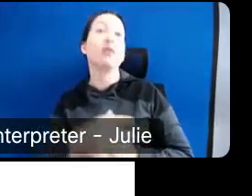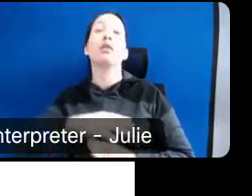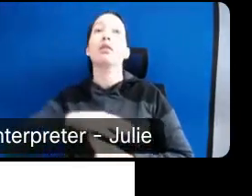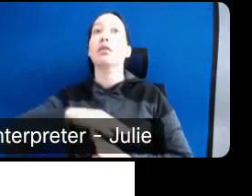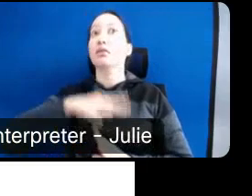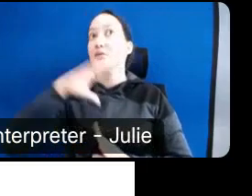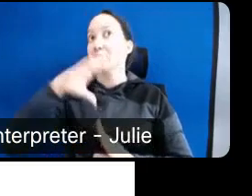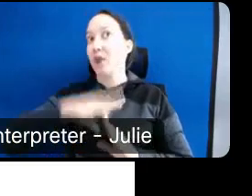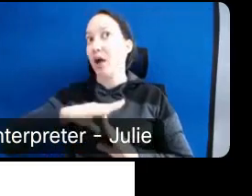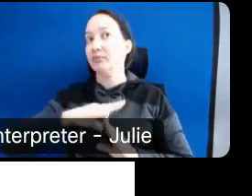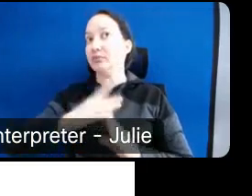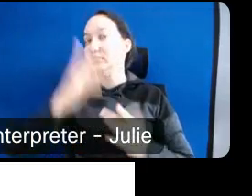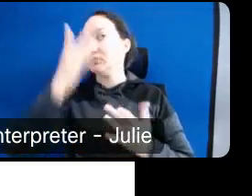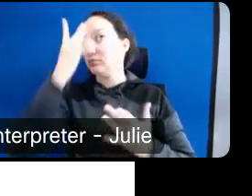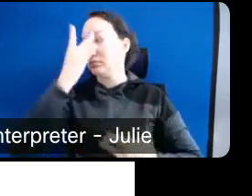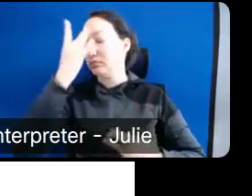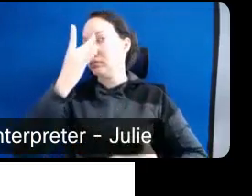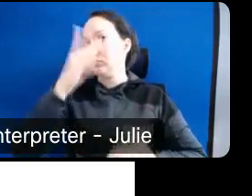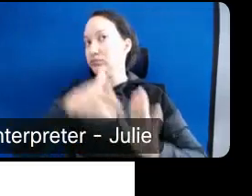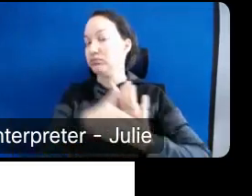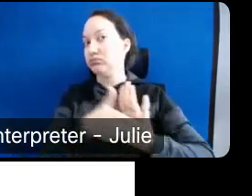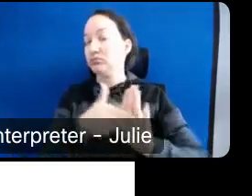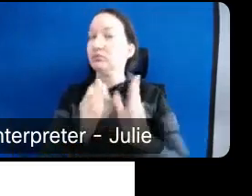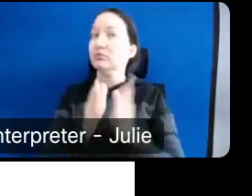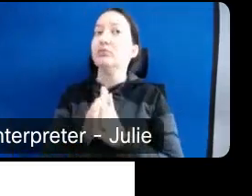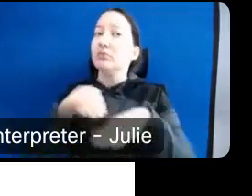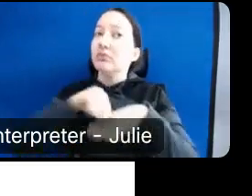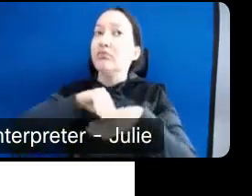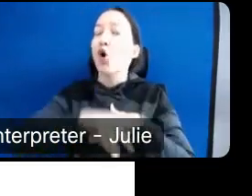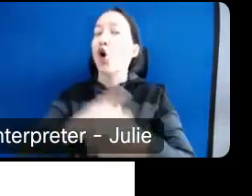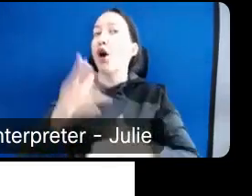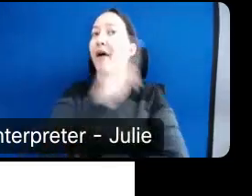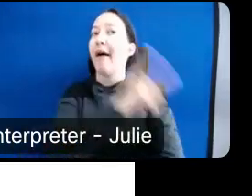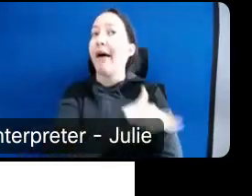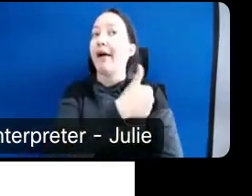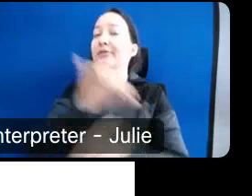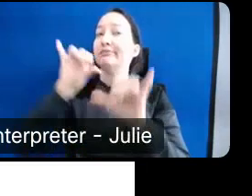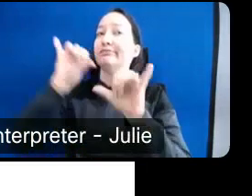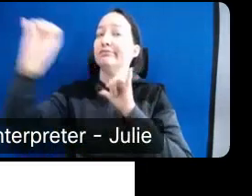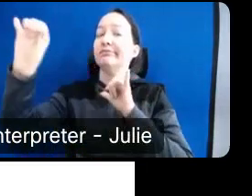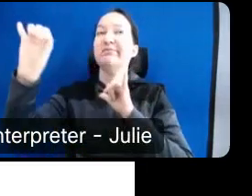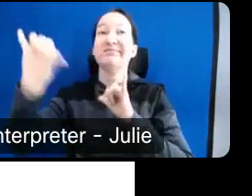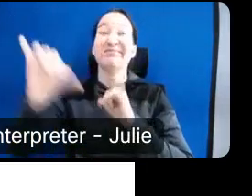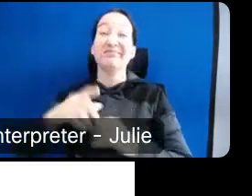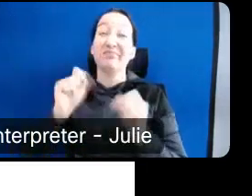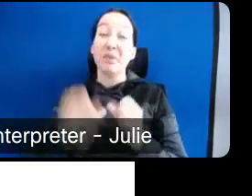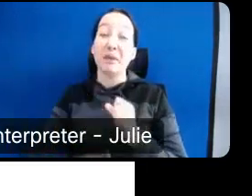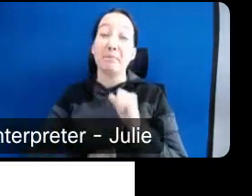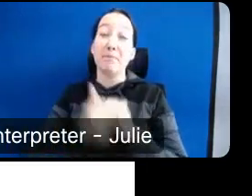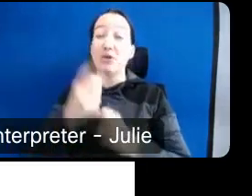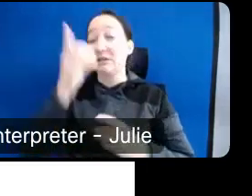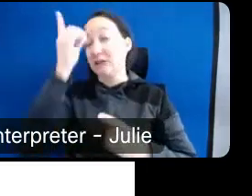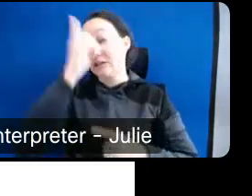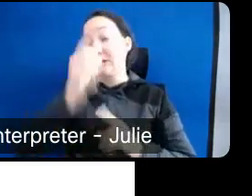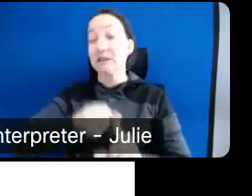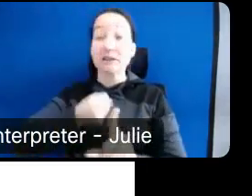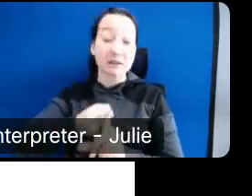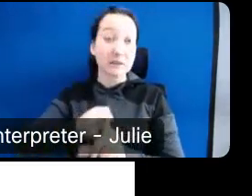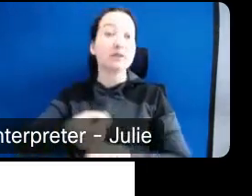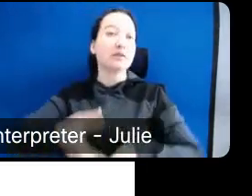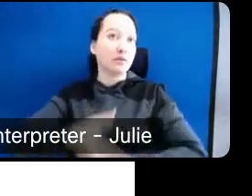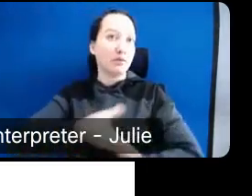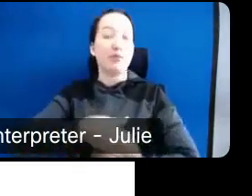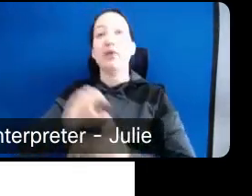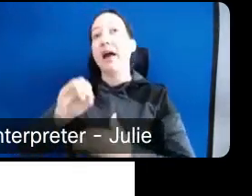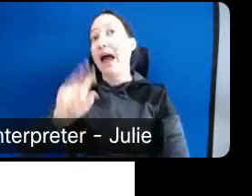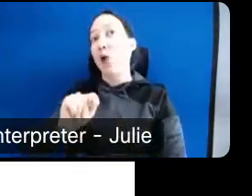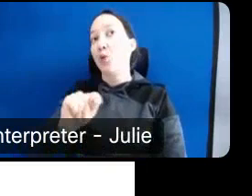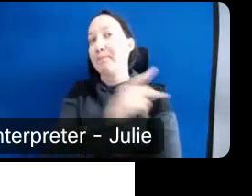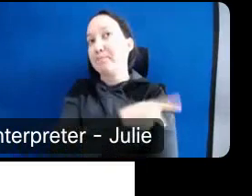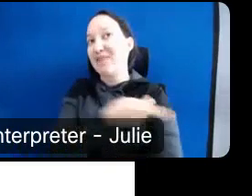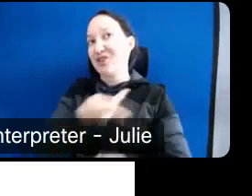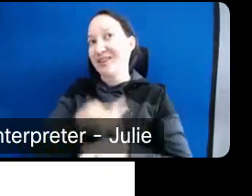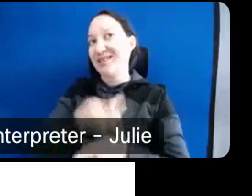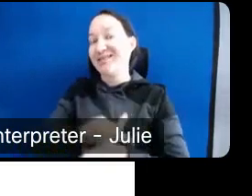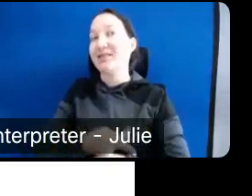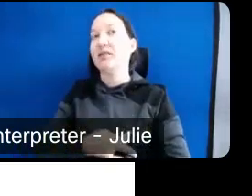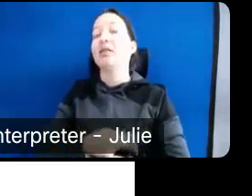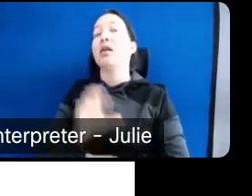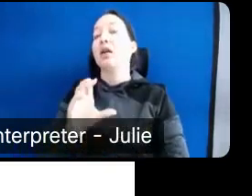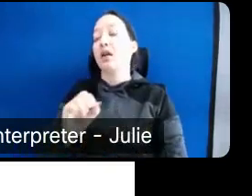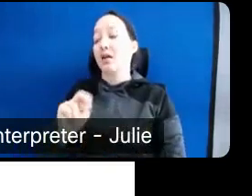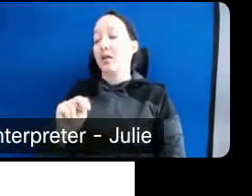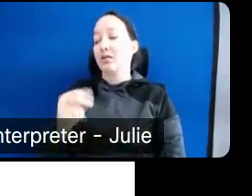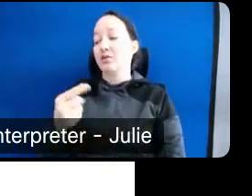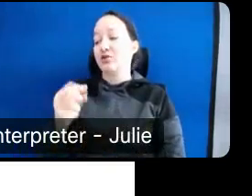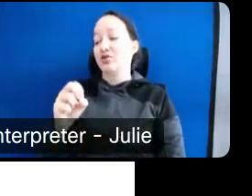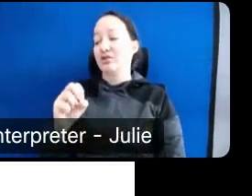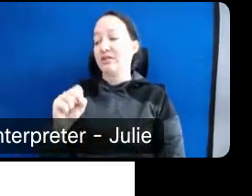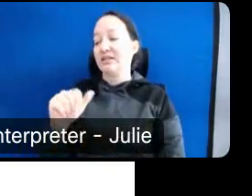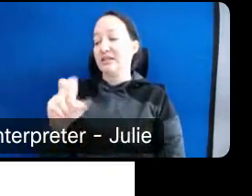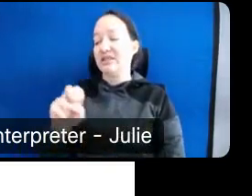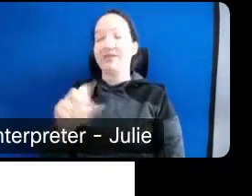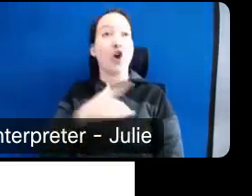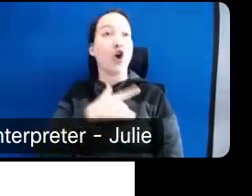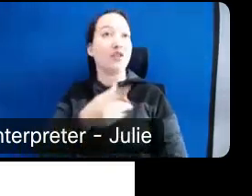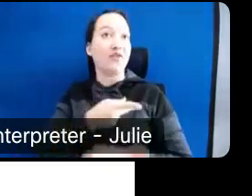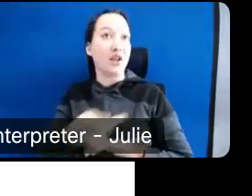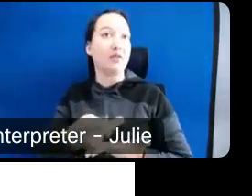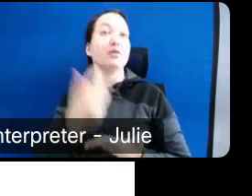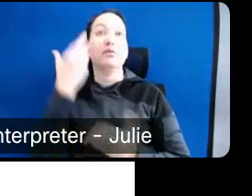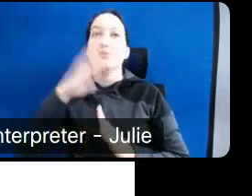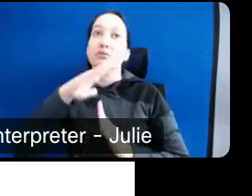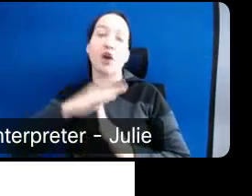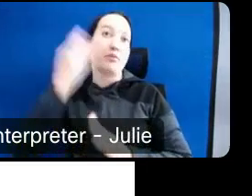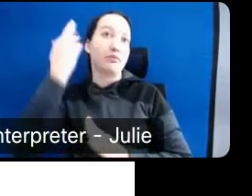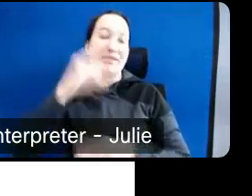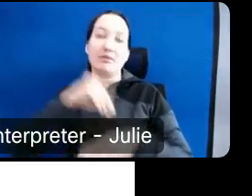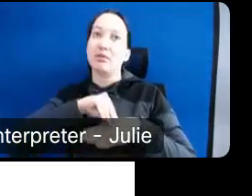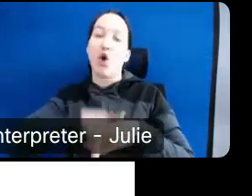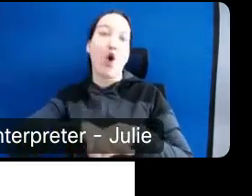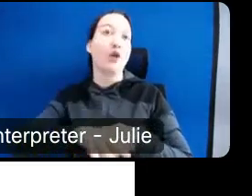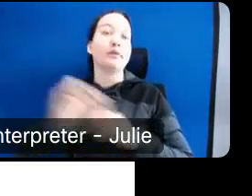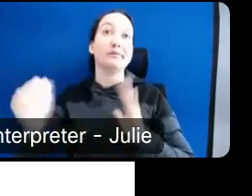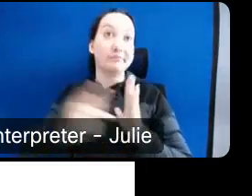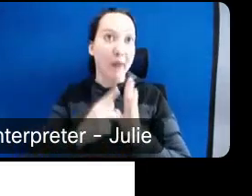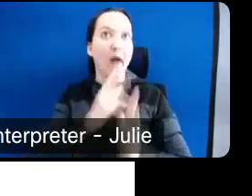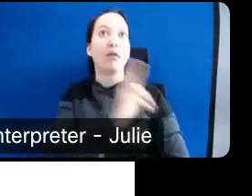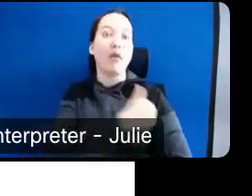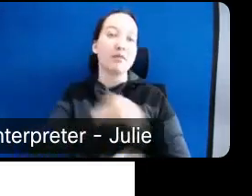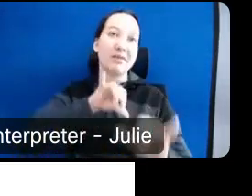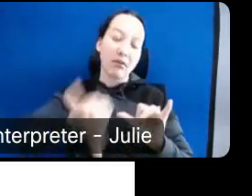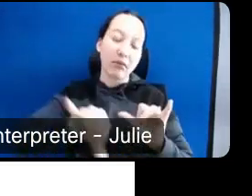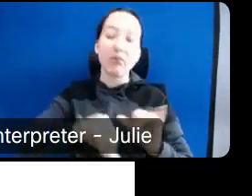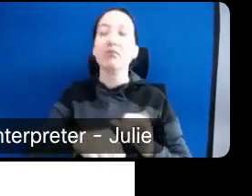Um, condition, driving hospitalization and probably the single condition where we can make the most impact by improving the how patient care is congestive heart failure. It's the number 1 cause of readmission throughout our system. And what we've found that there are standards of.